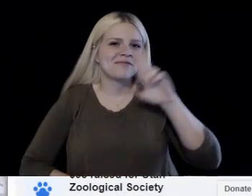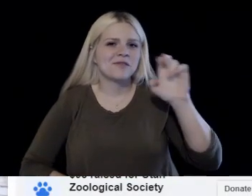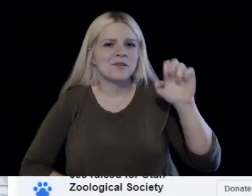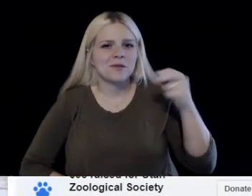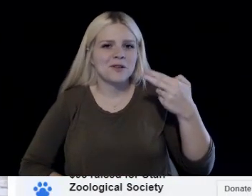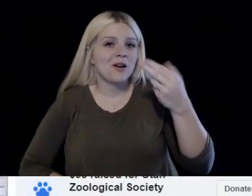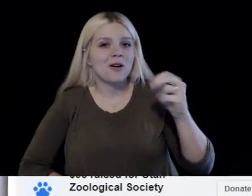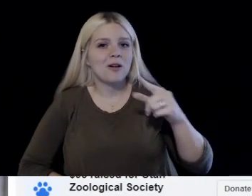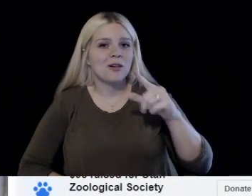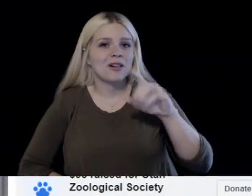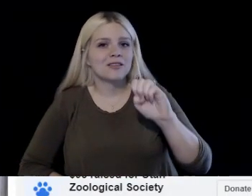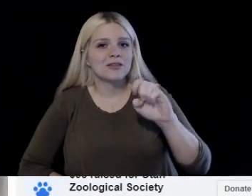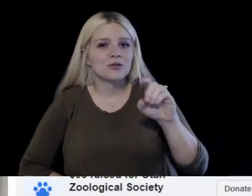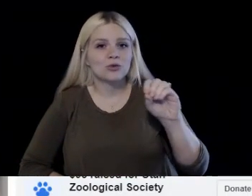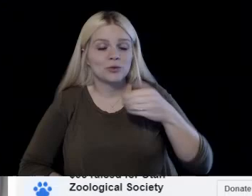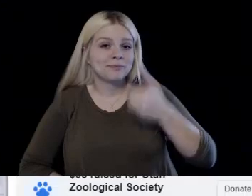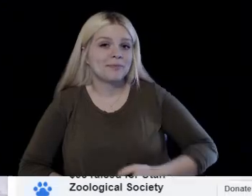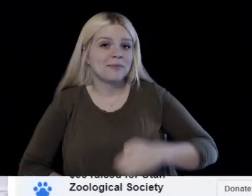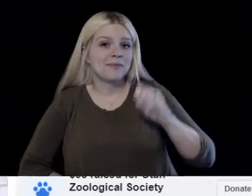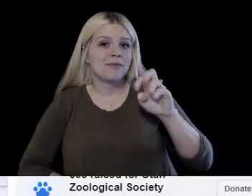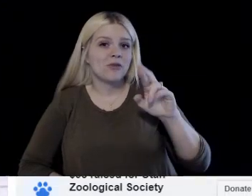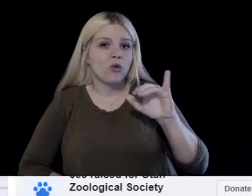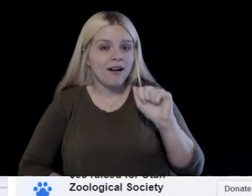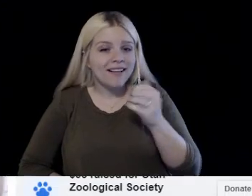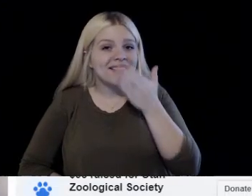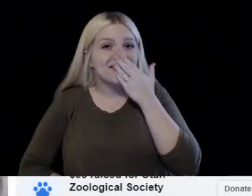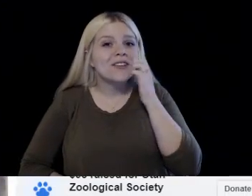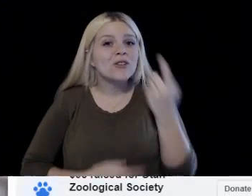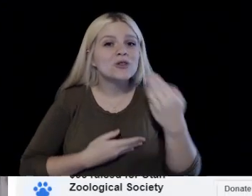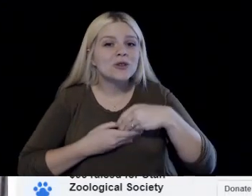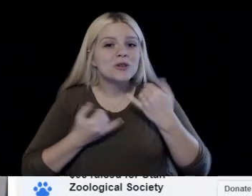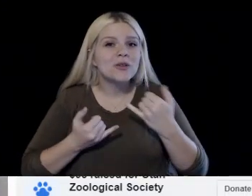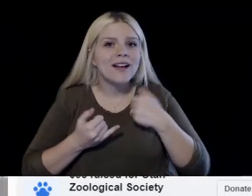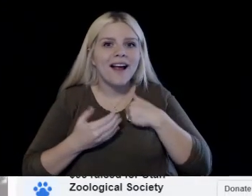I am Erica, from the marketing department. I am masked. This is a nice mask my sister made.